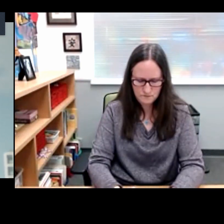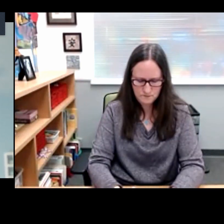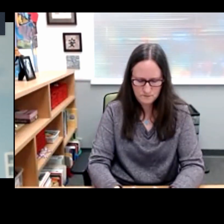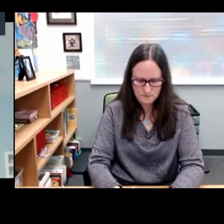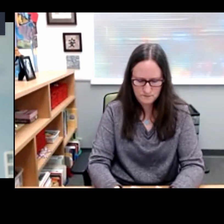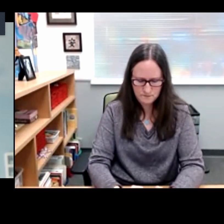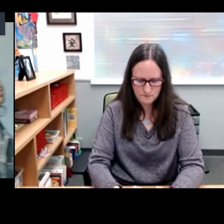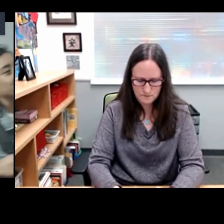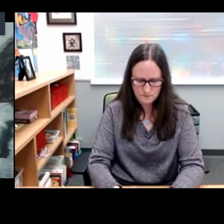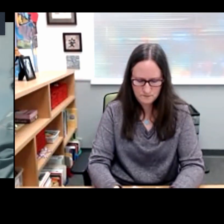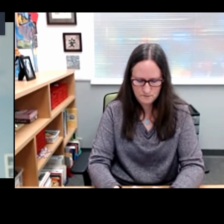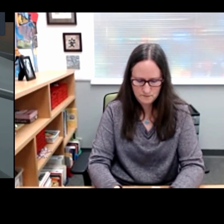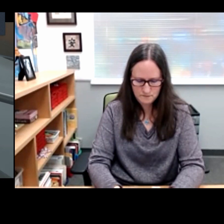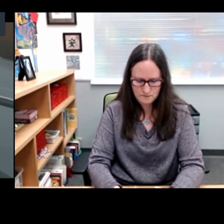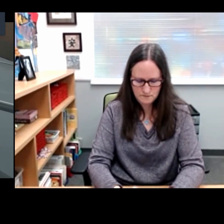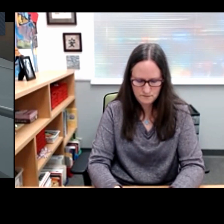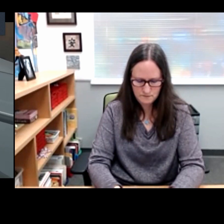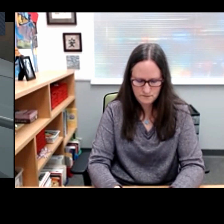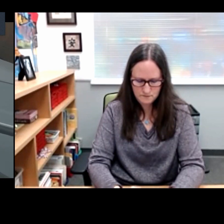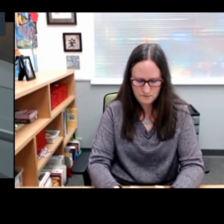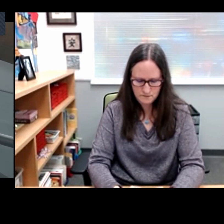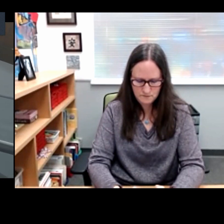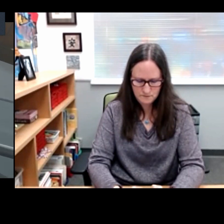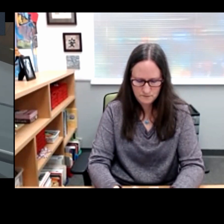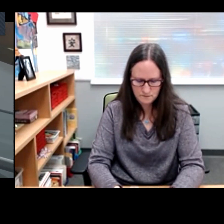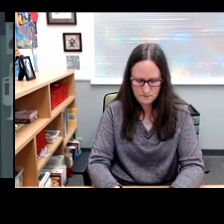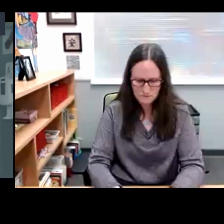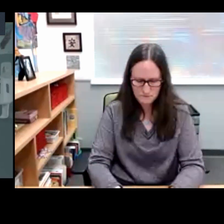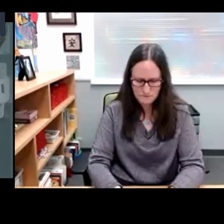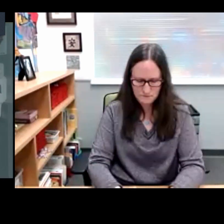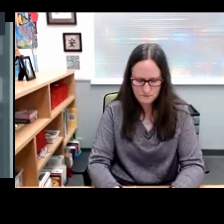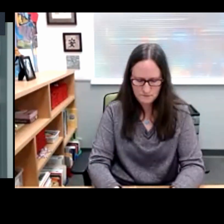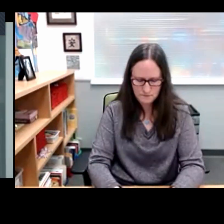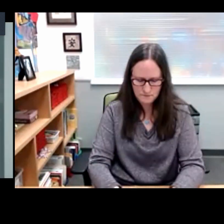if only my heart would believe this, to just find the courage to take the leap.